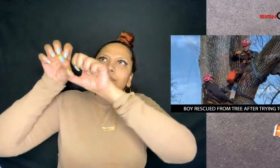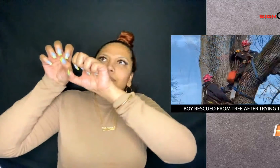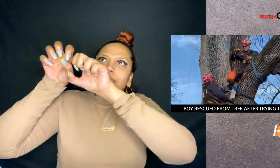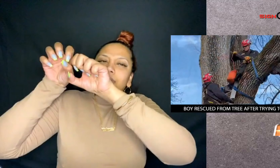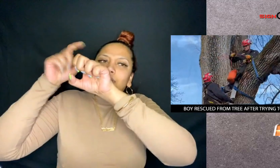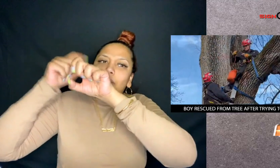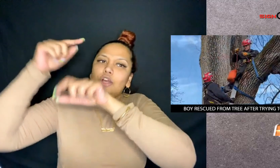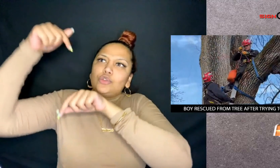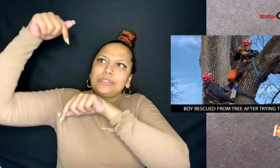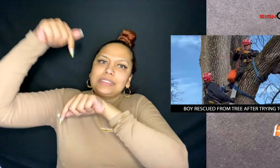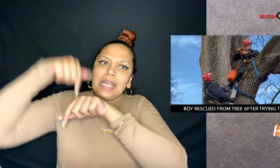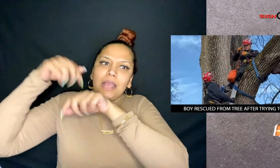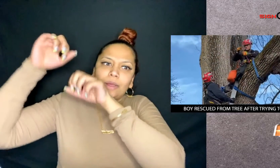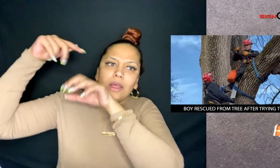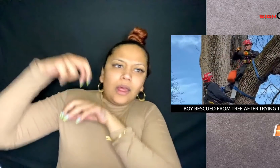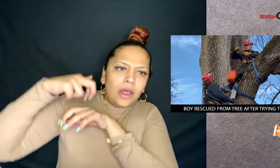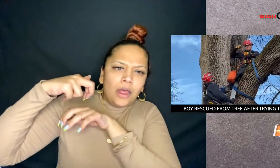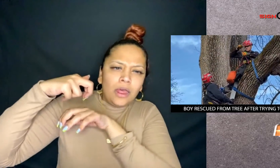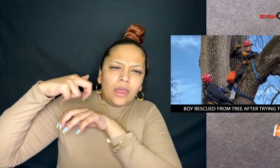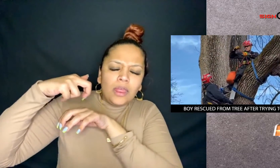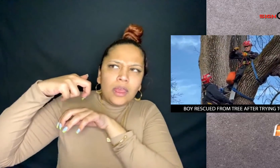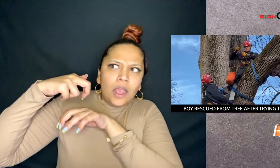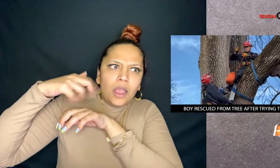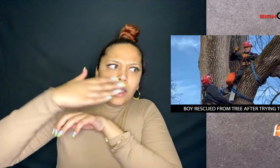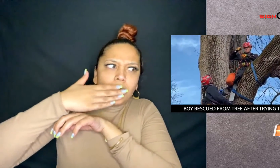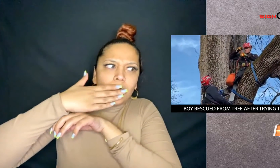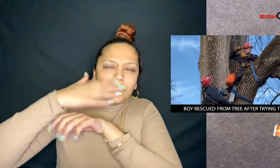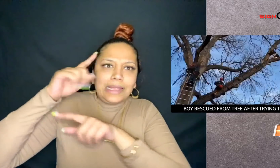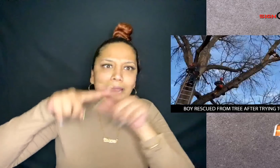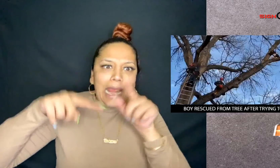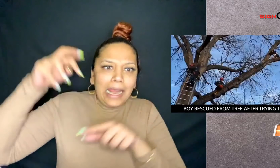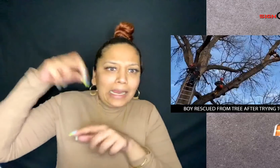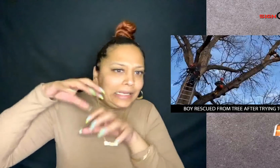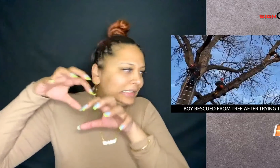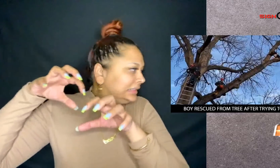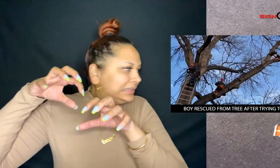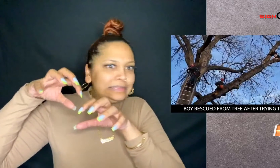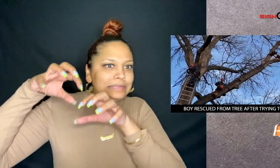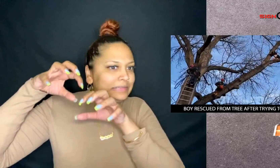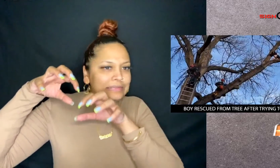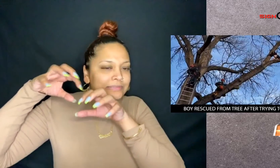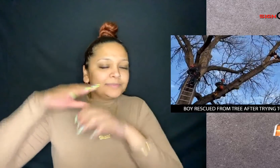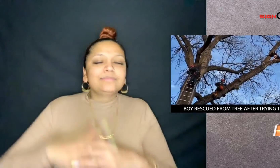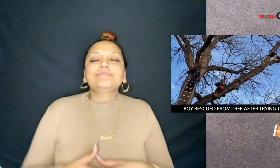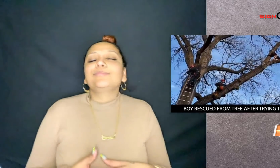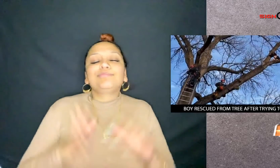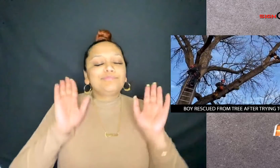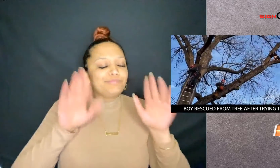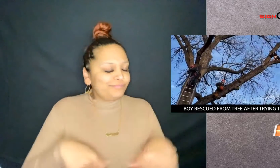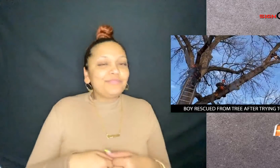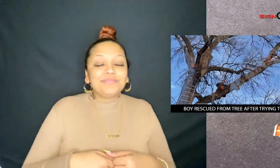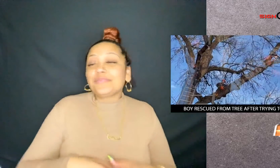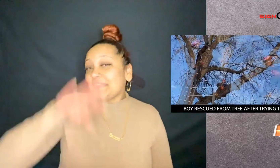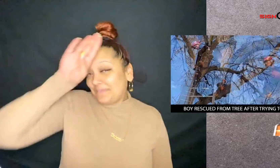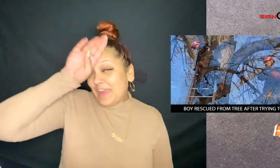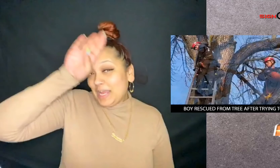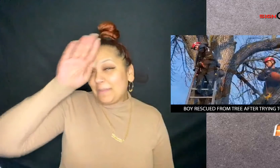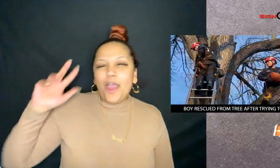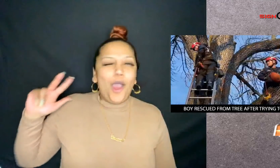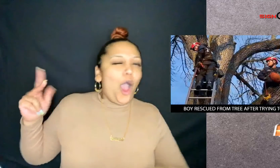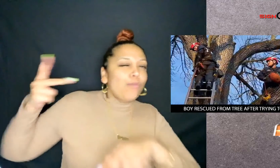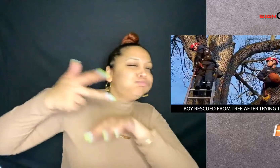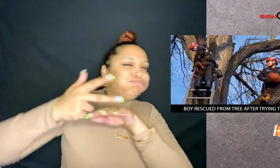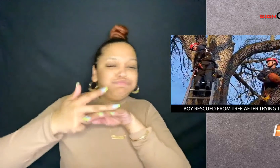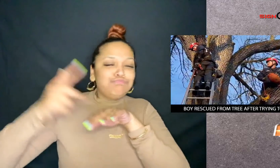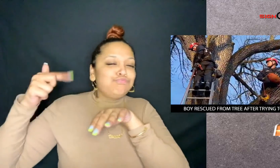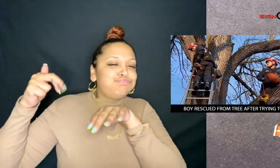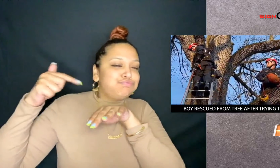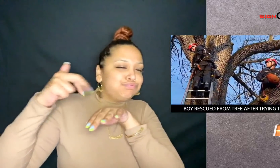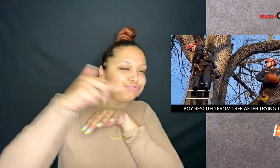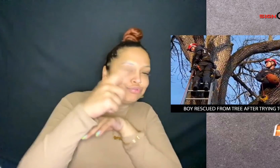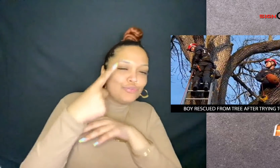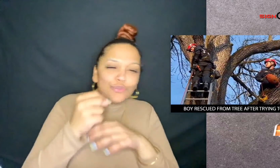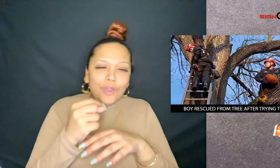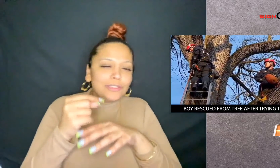climbing up the 35 foot tree but when he tried to climb down uh oh he couldn't get down so